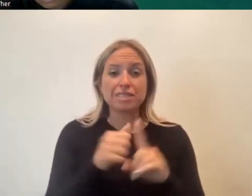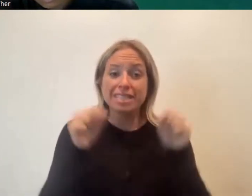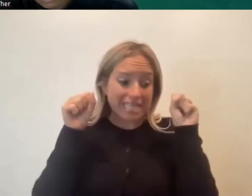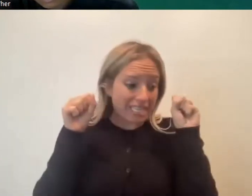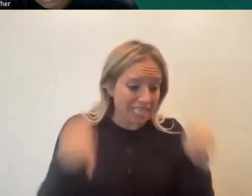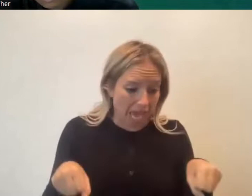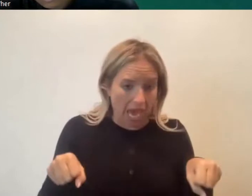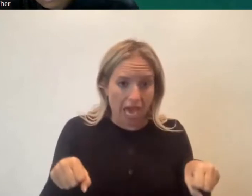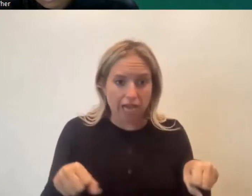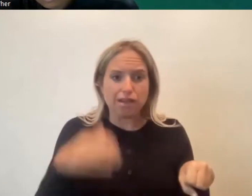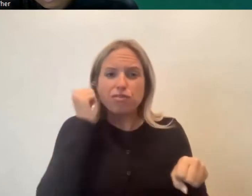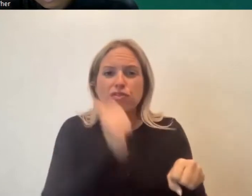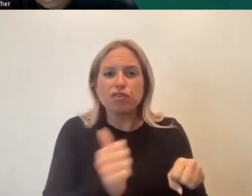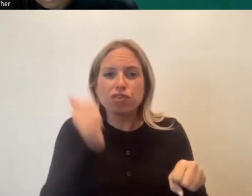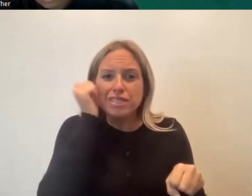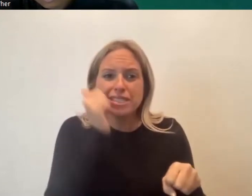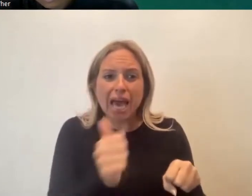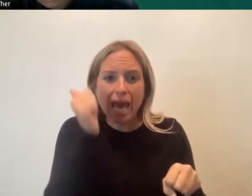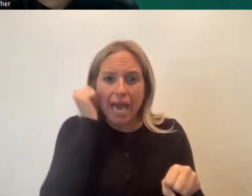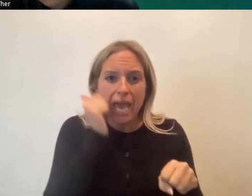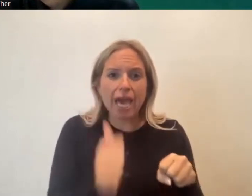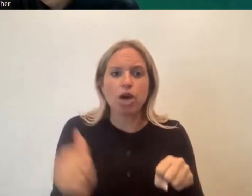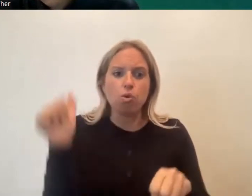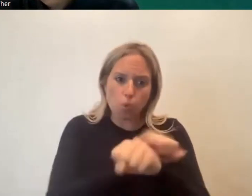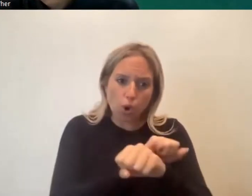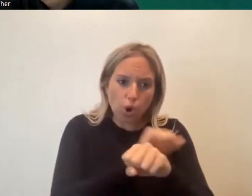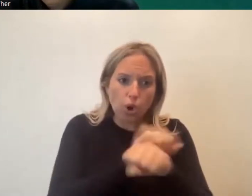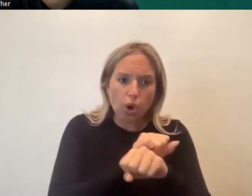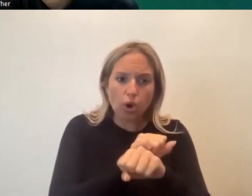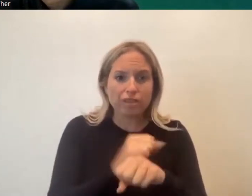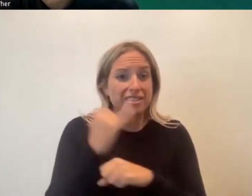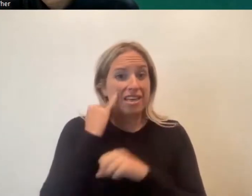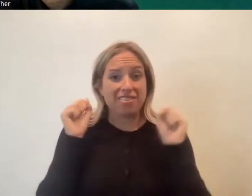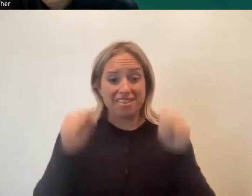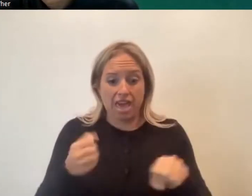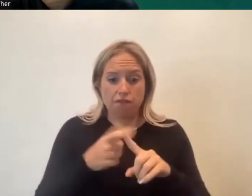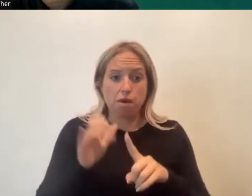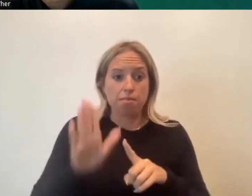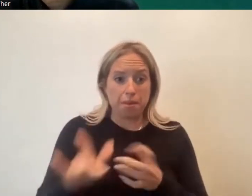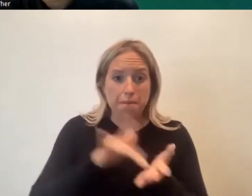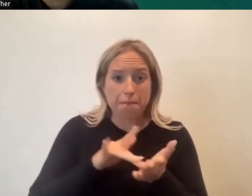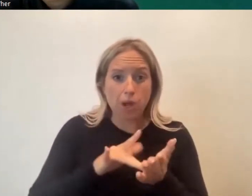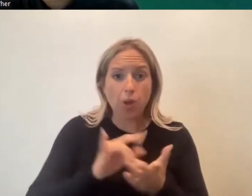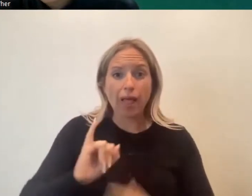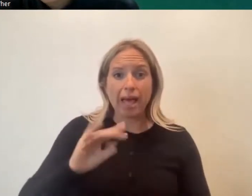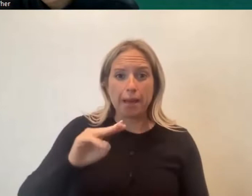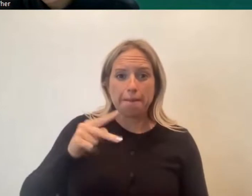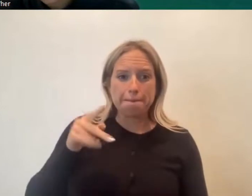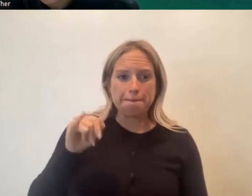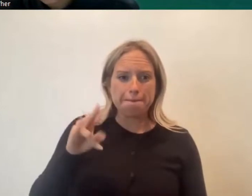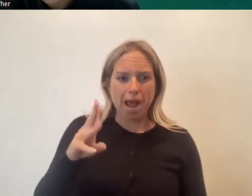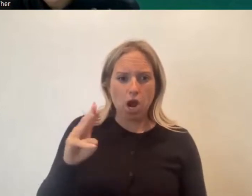day in, day out work based on their medical impairments. Tadra: Okay.